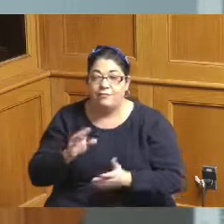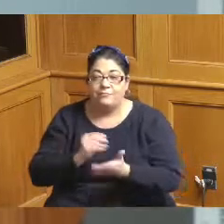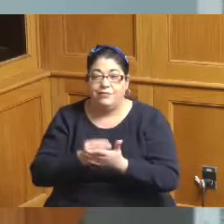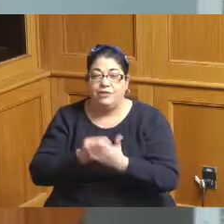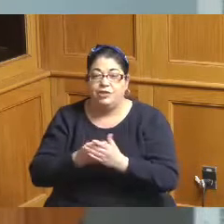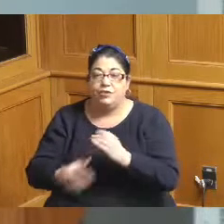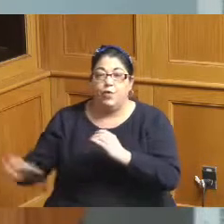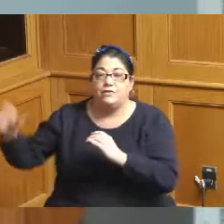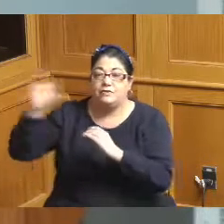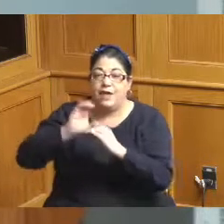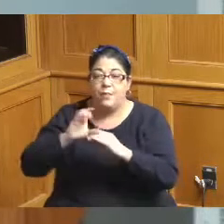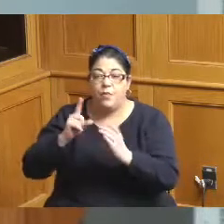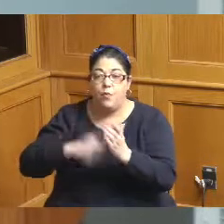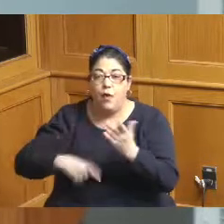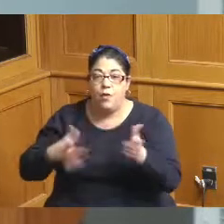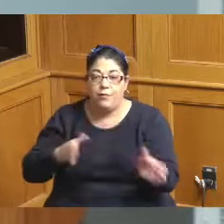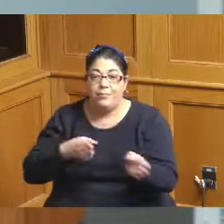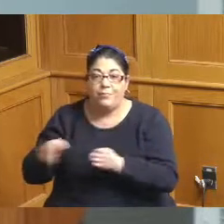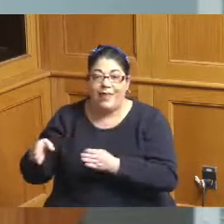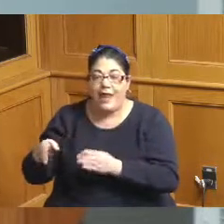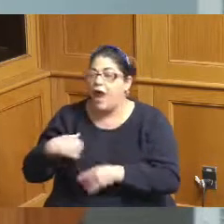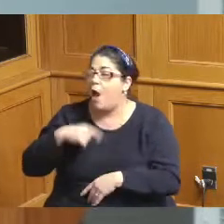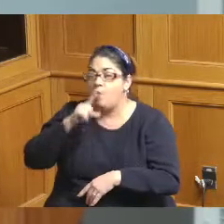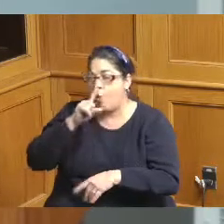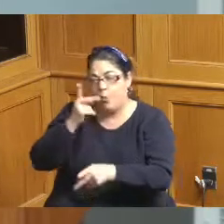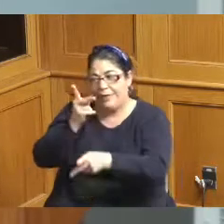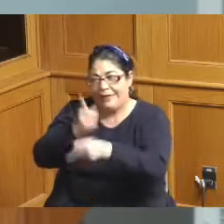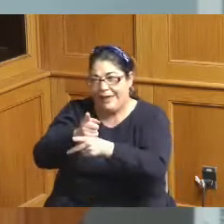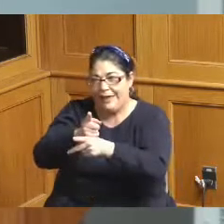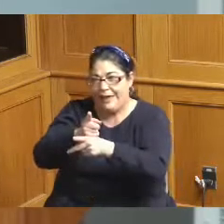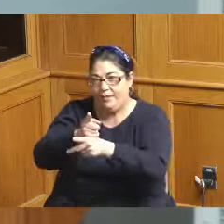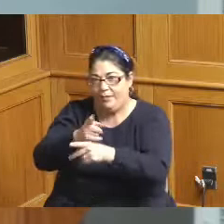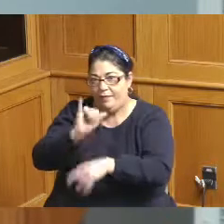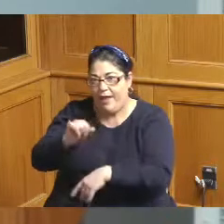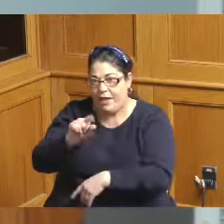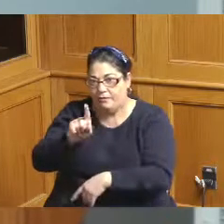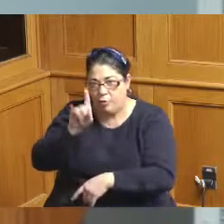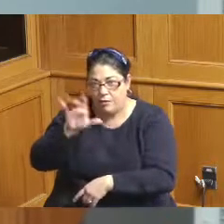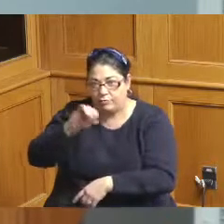okay I'm not going to hold you to it I just was wondering what it was yeah and and that's where